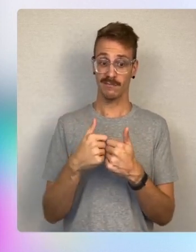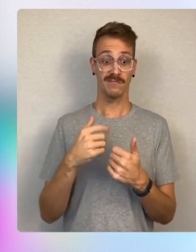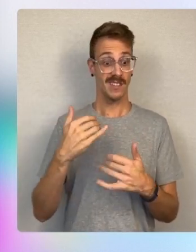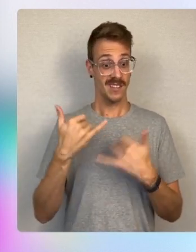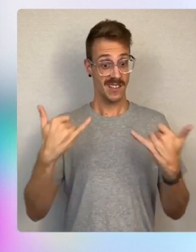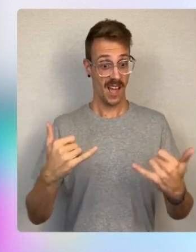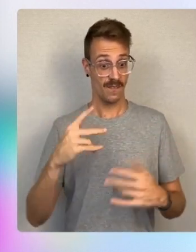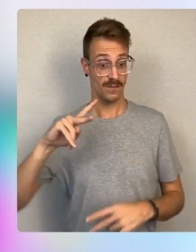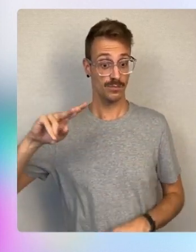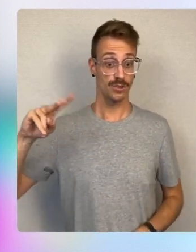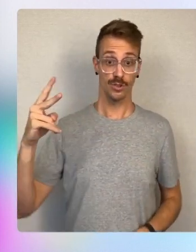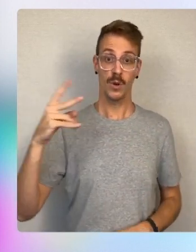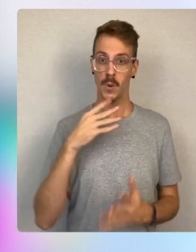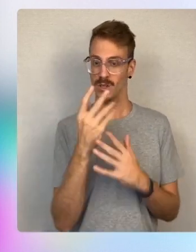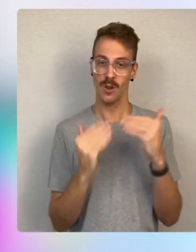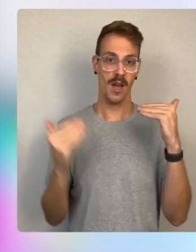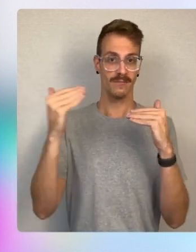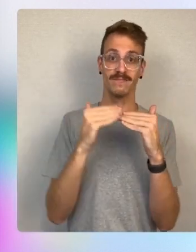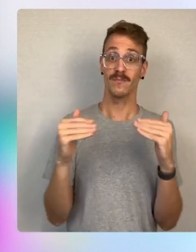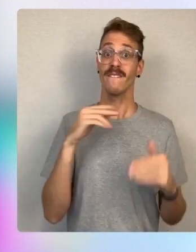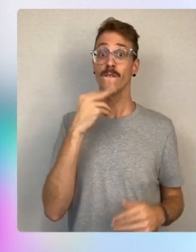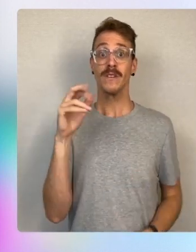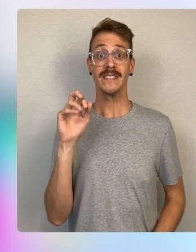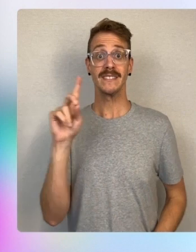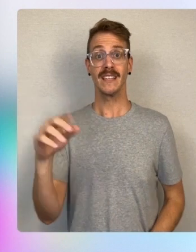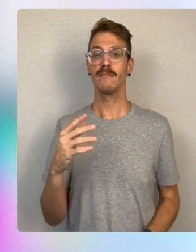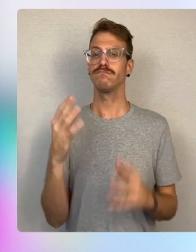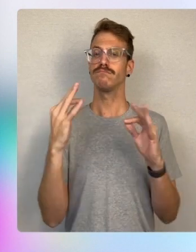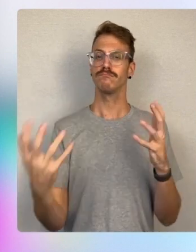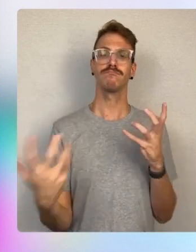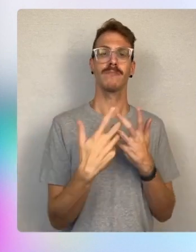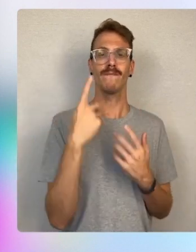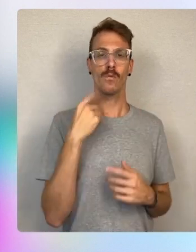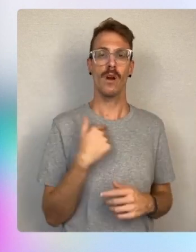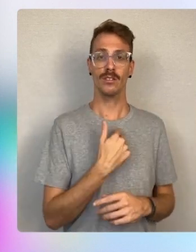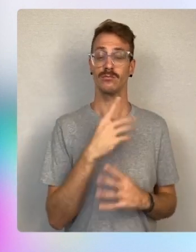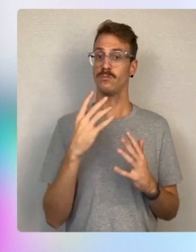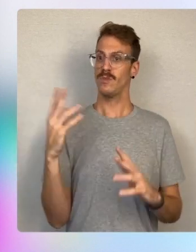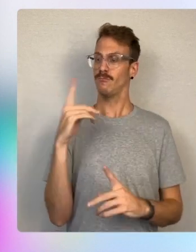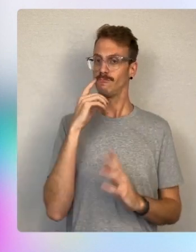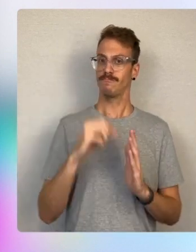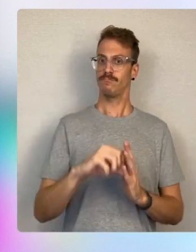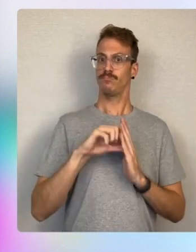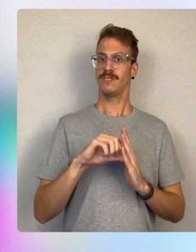In Espire 2, we wanna take it to the next level. The Voice SDK was a perfect fit for us. We were really impressed by